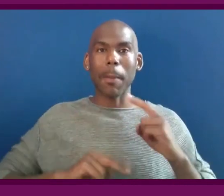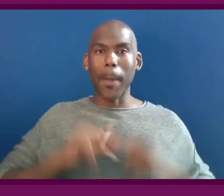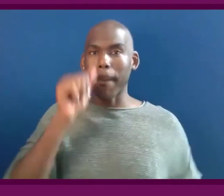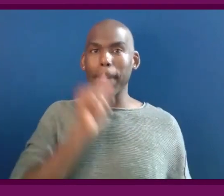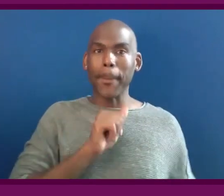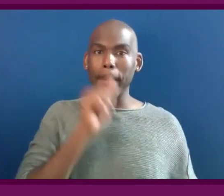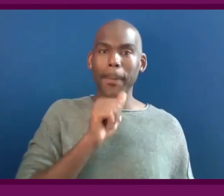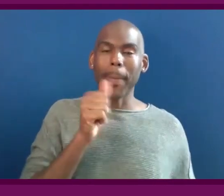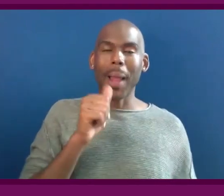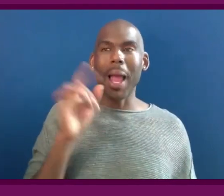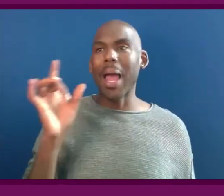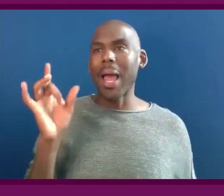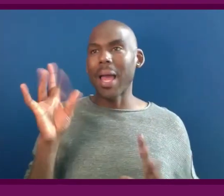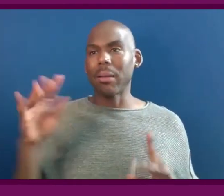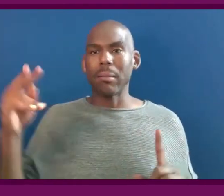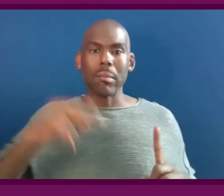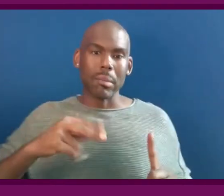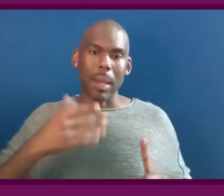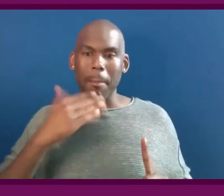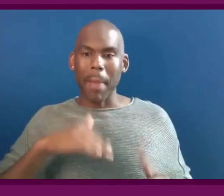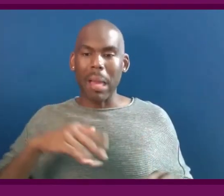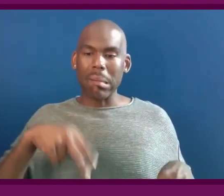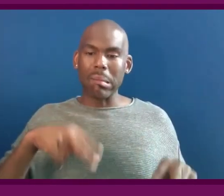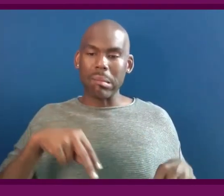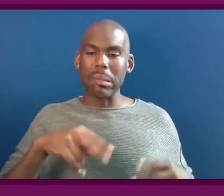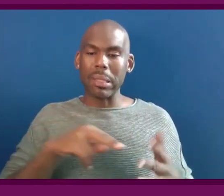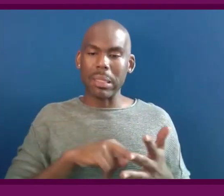I hate that that's seen in such a bad light or in such a negative conversation.